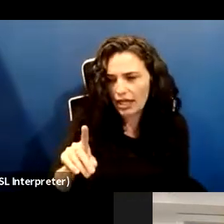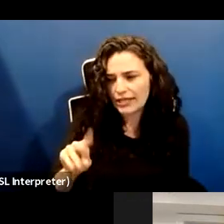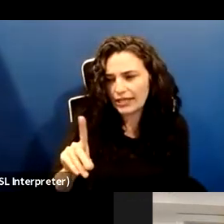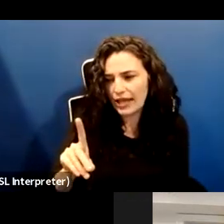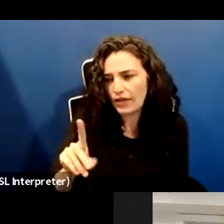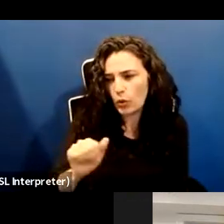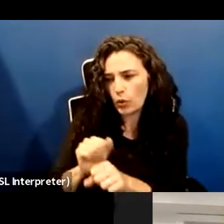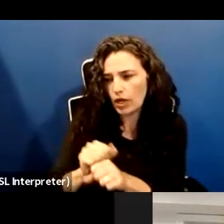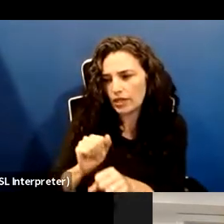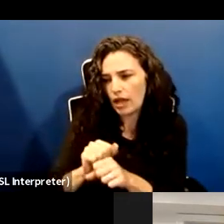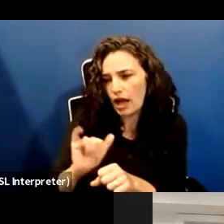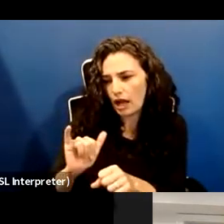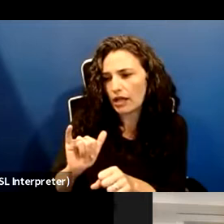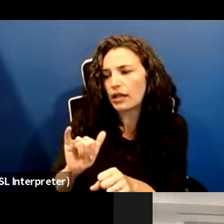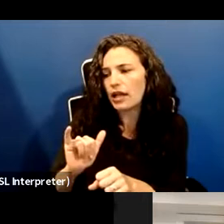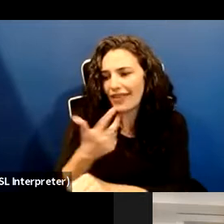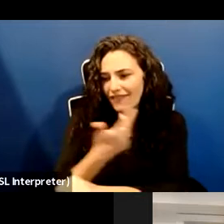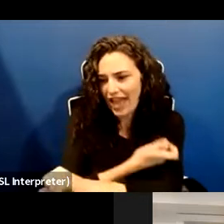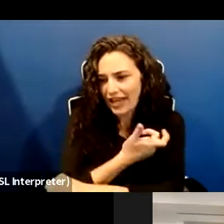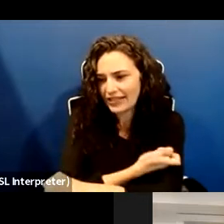We were having conversations with Wuhan, China